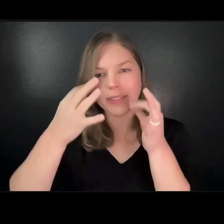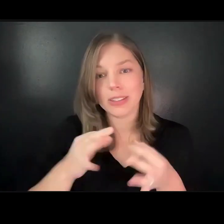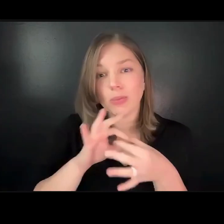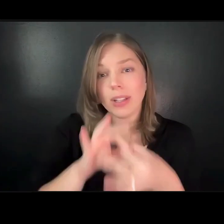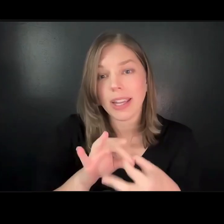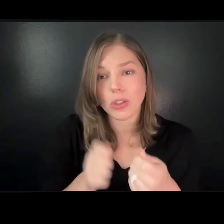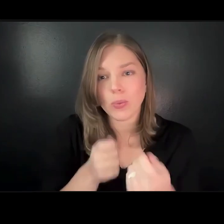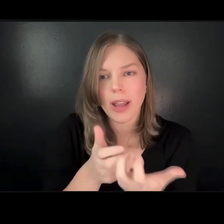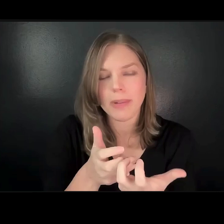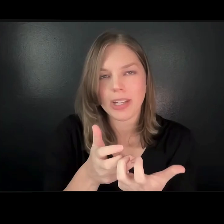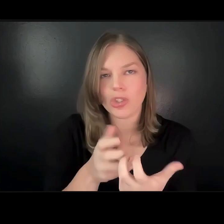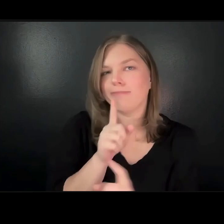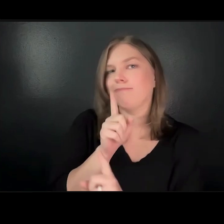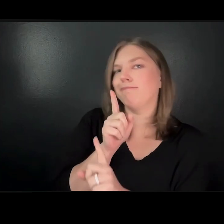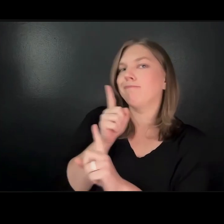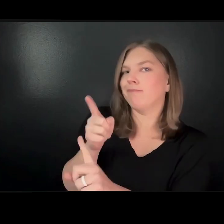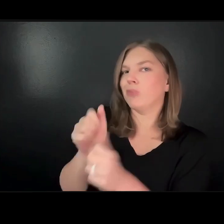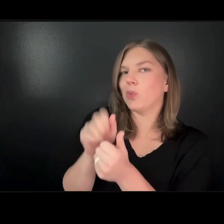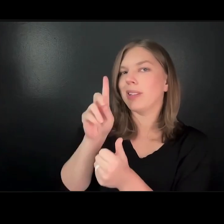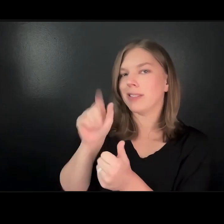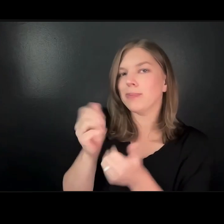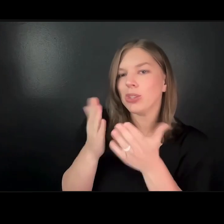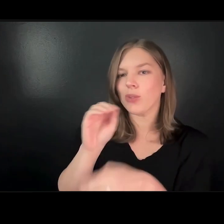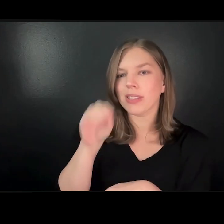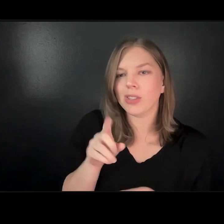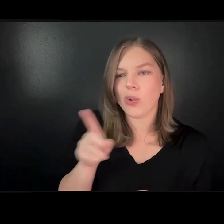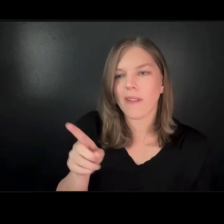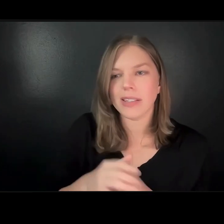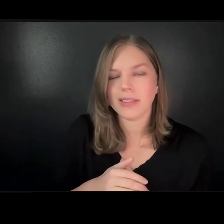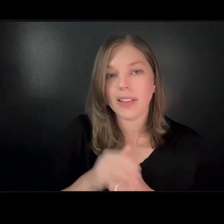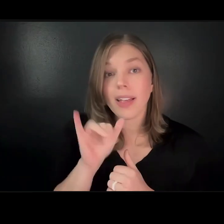to make that final decision on the accommodation.